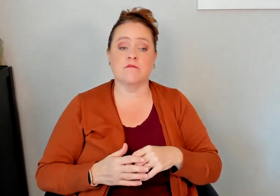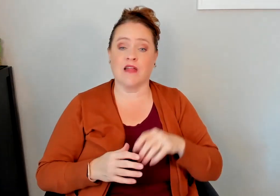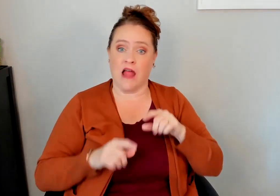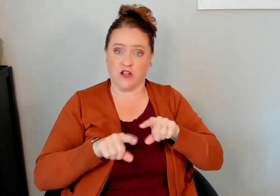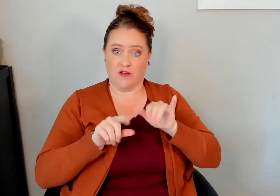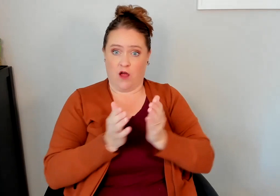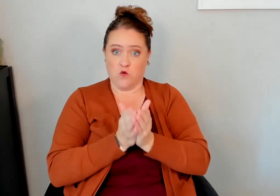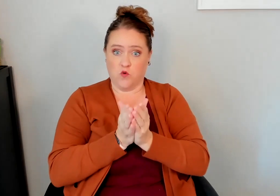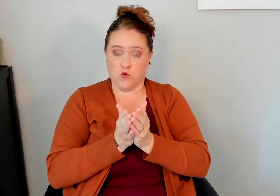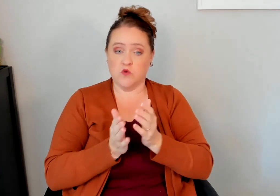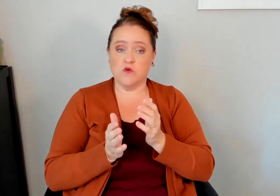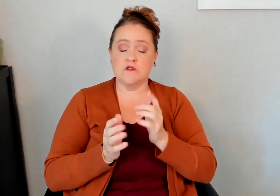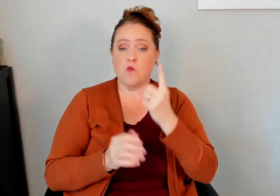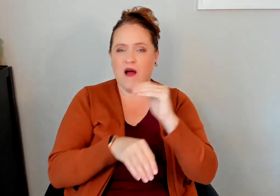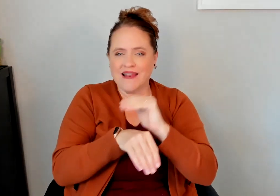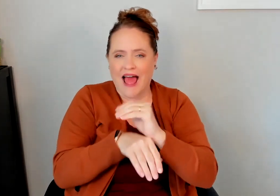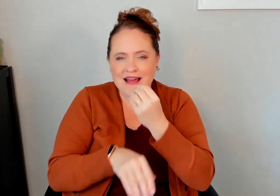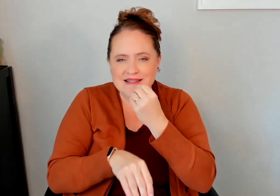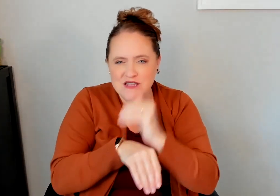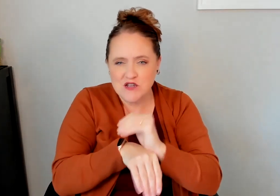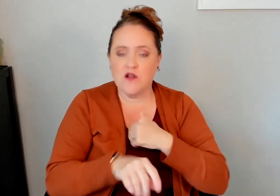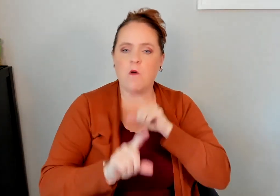even on the cruise one night at dinner i ordered lobster